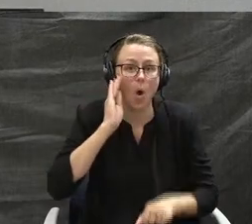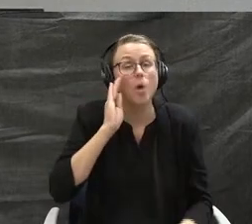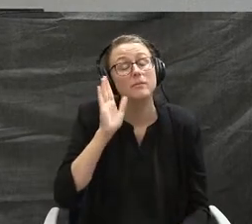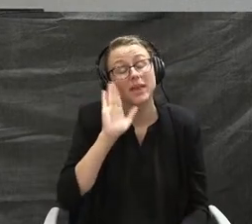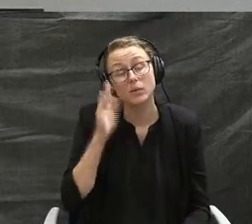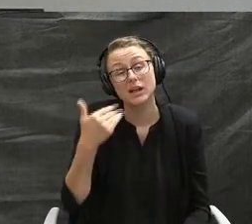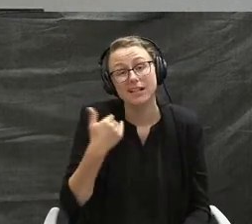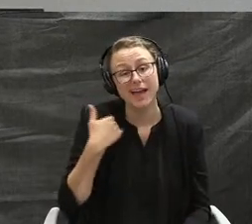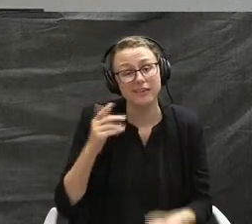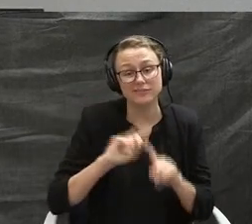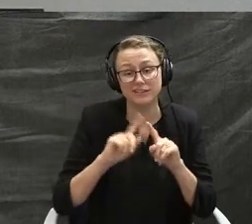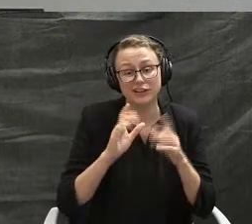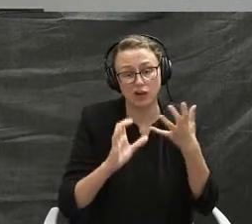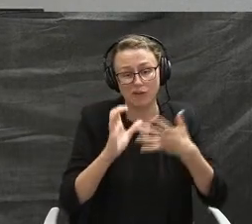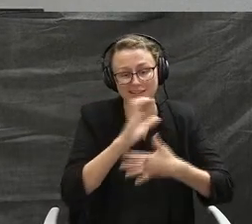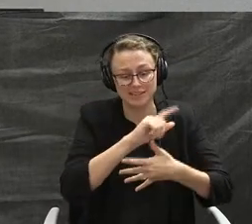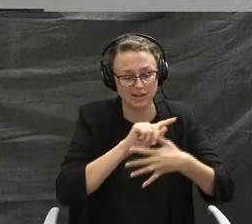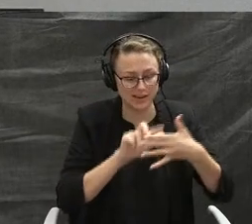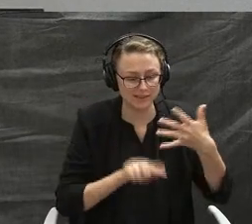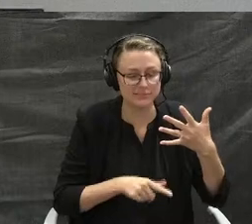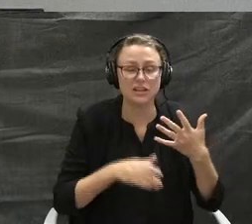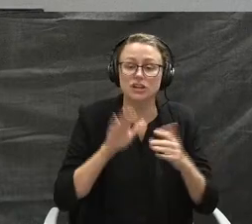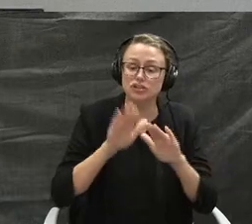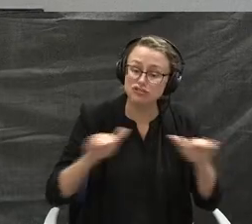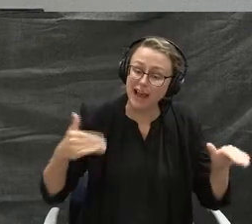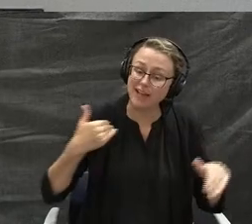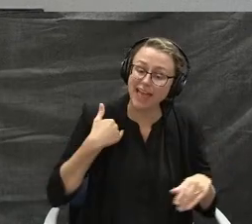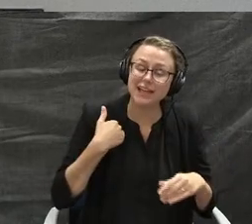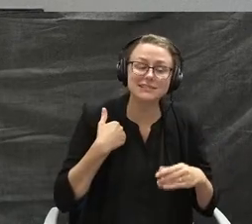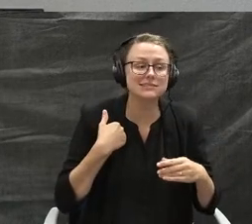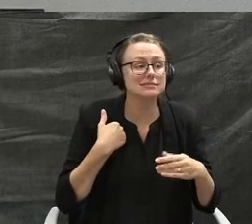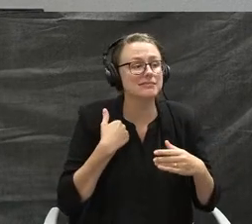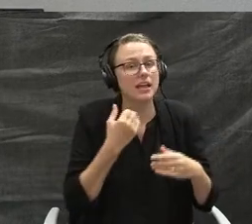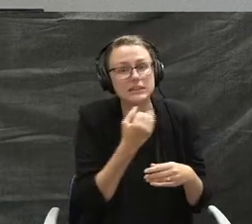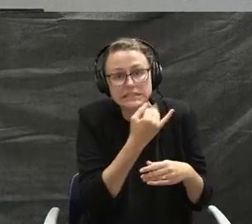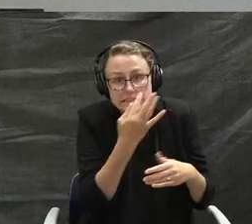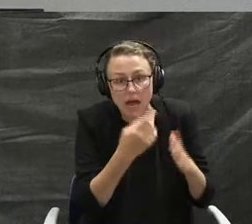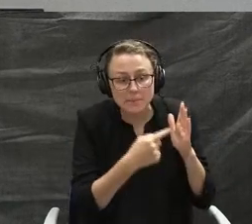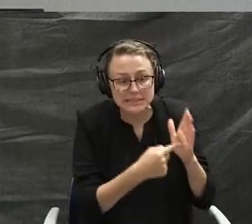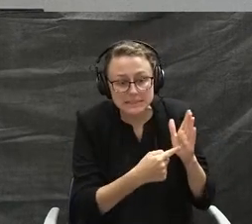will be conditions where a child has some symptoms and or maybe even a fever.